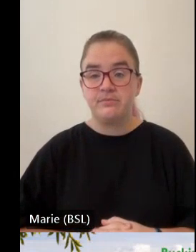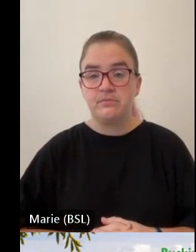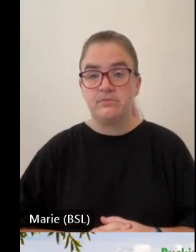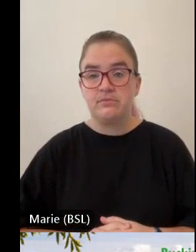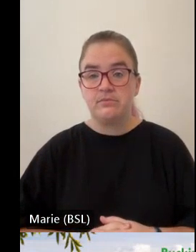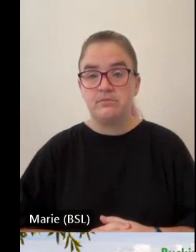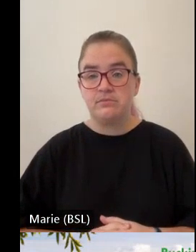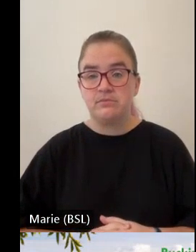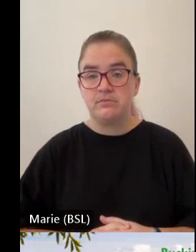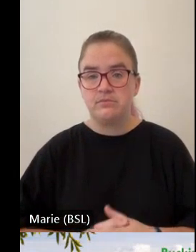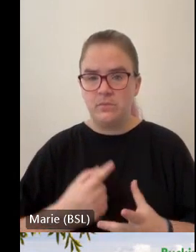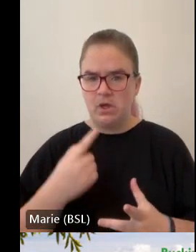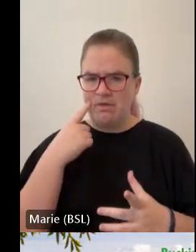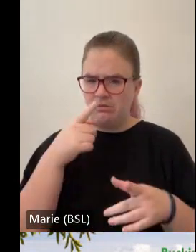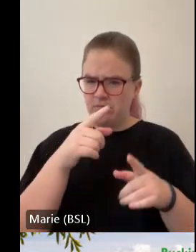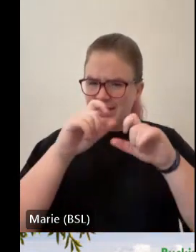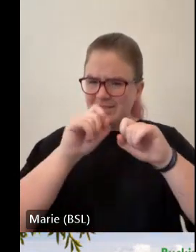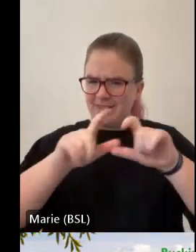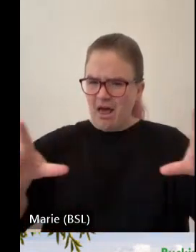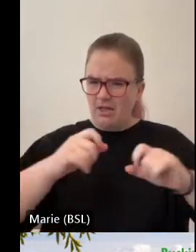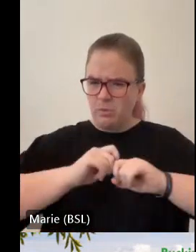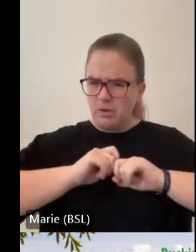So I think that's a lie. We sending these slides round later?